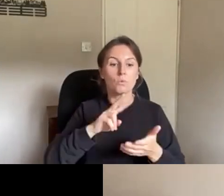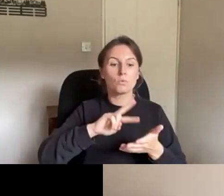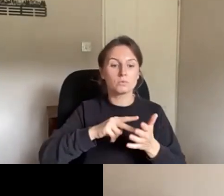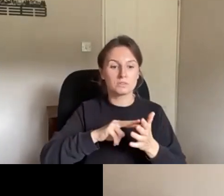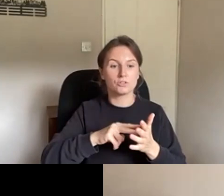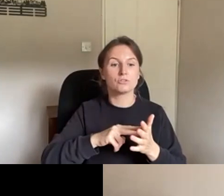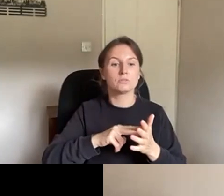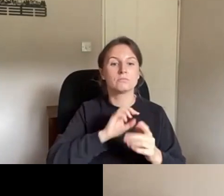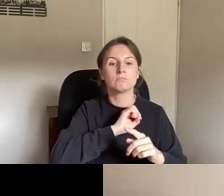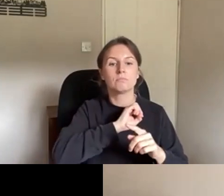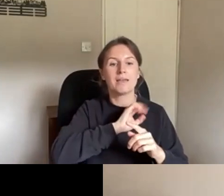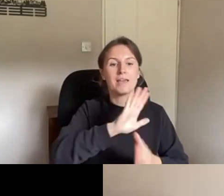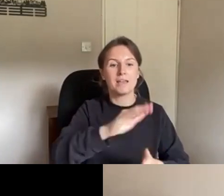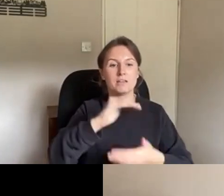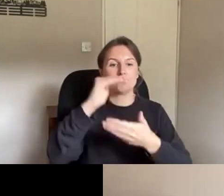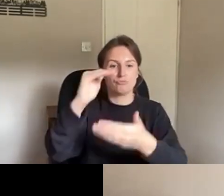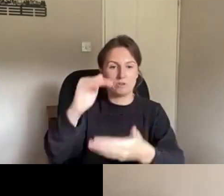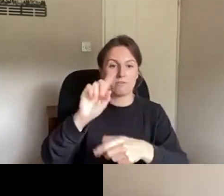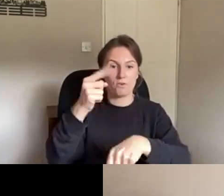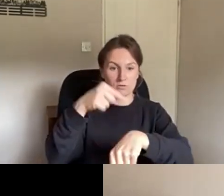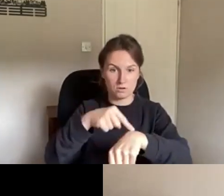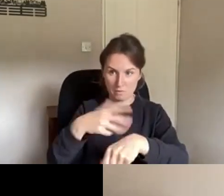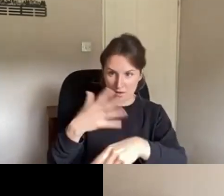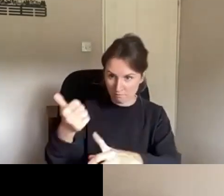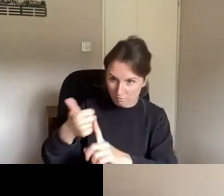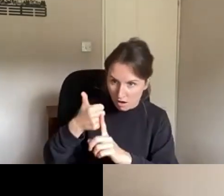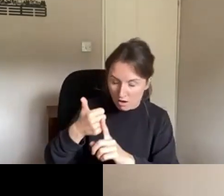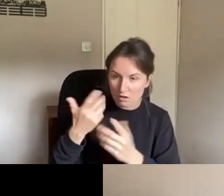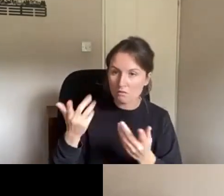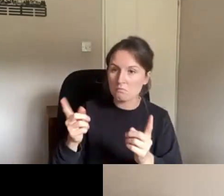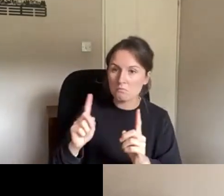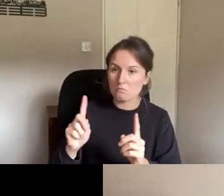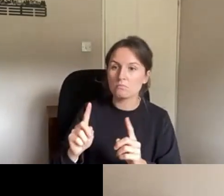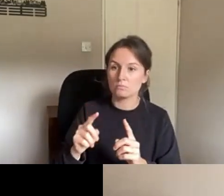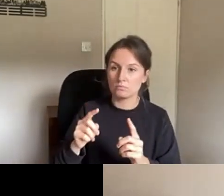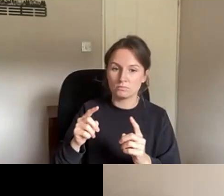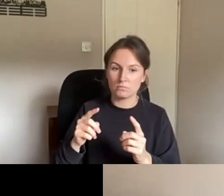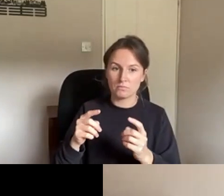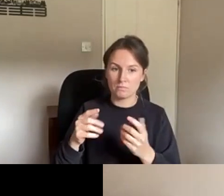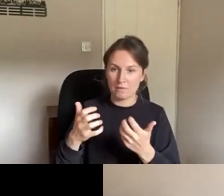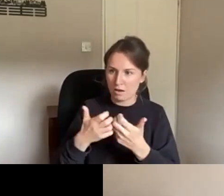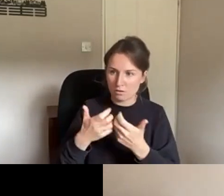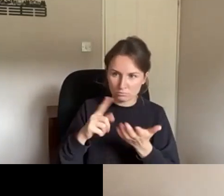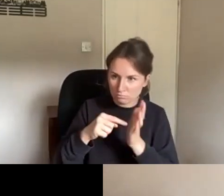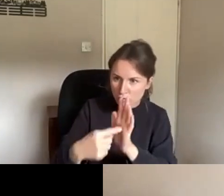for the first time, particularly in ensuring their submission reflects the innovative aspects of their work?